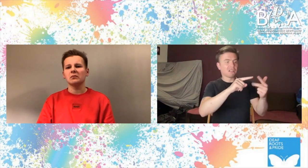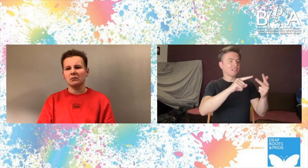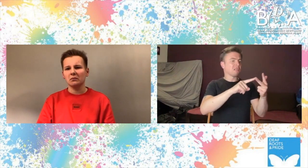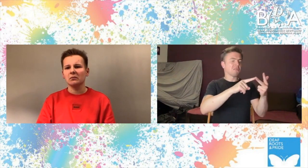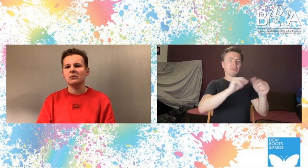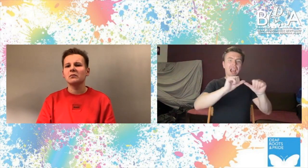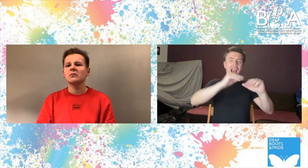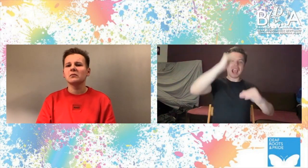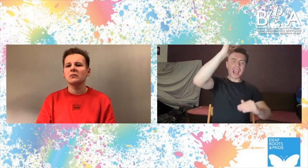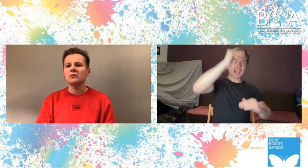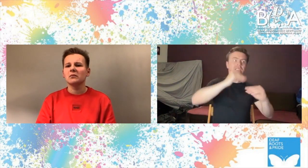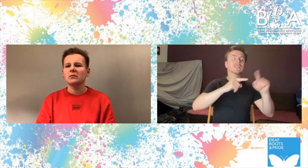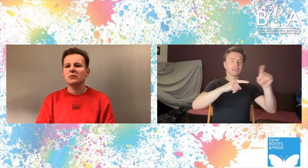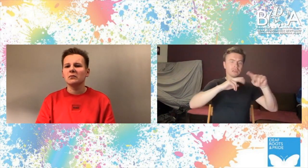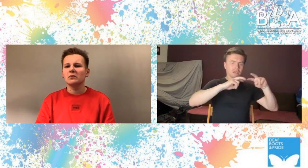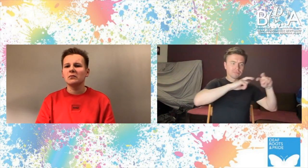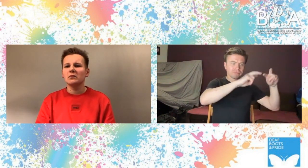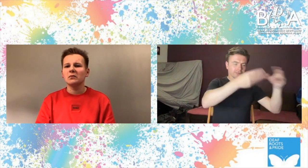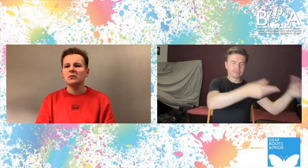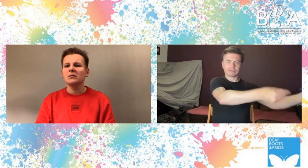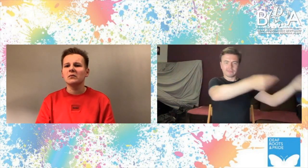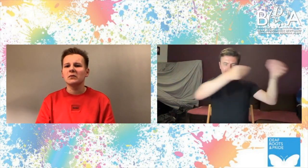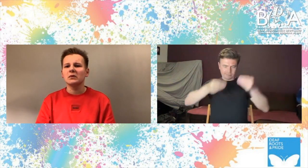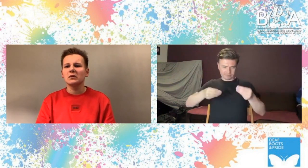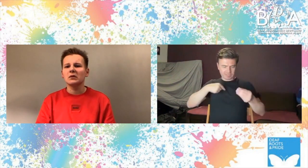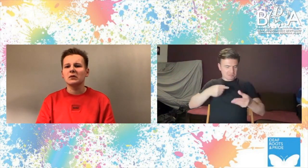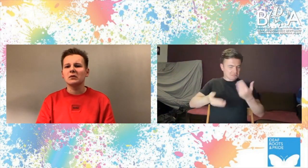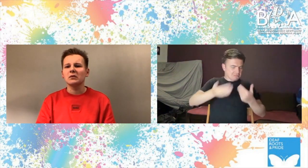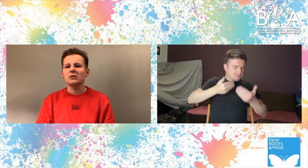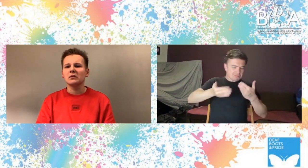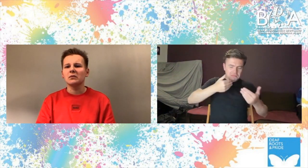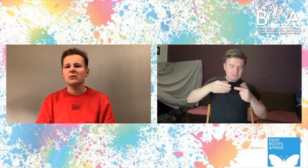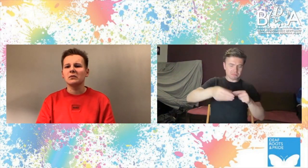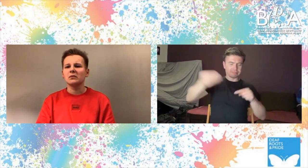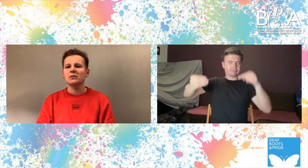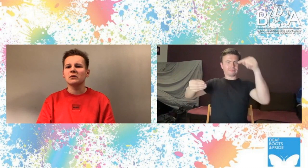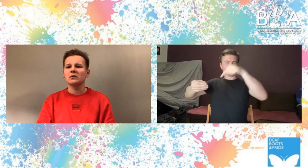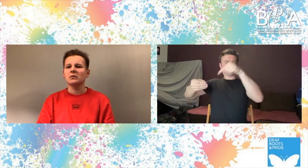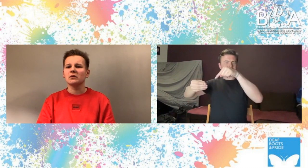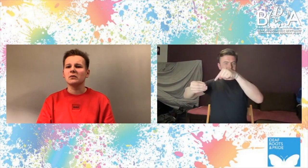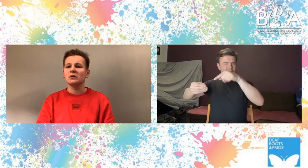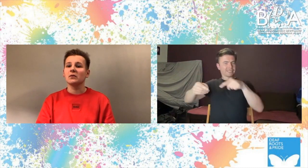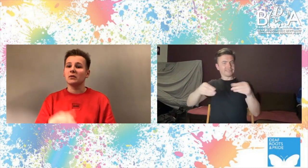how tall I want them and so on, and they will go through all the actors on